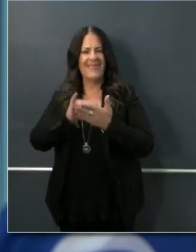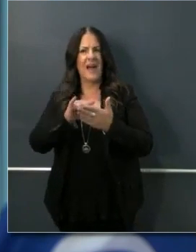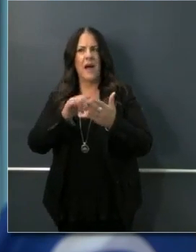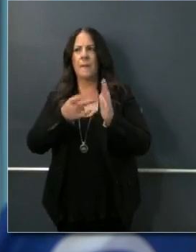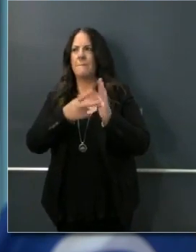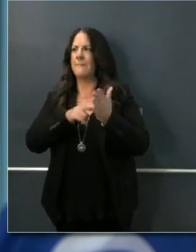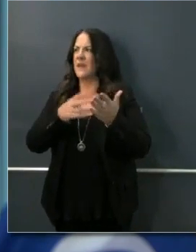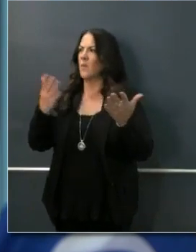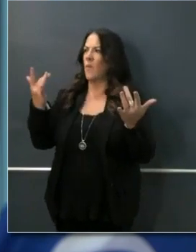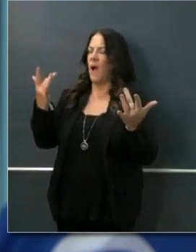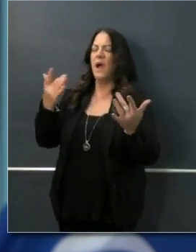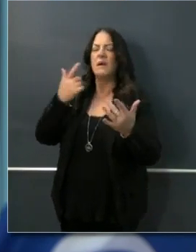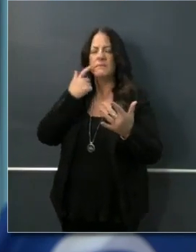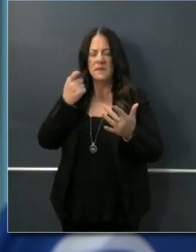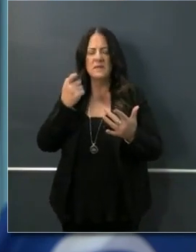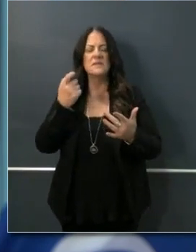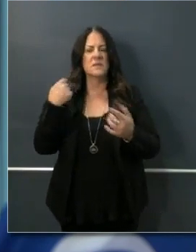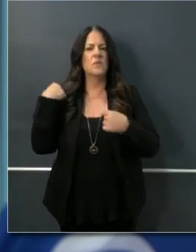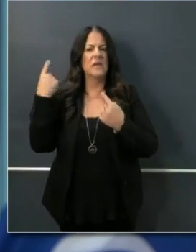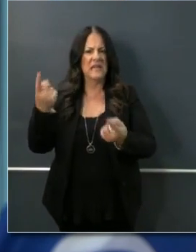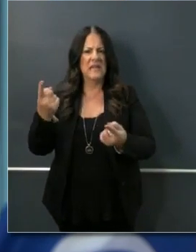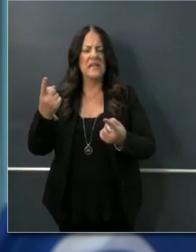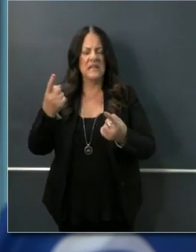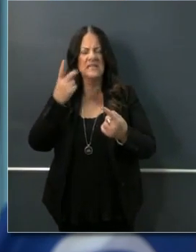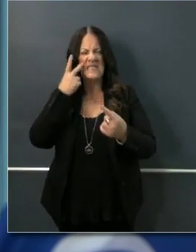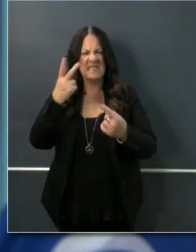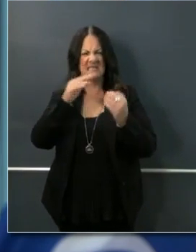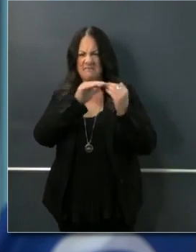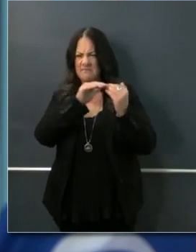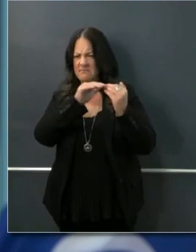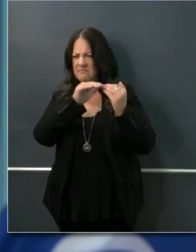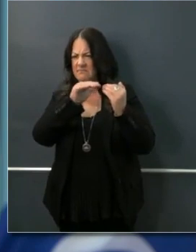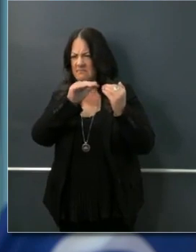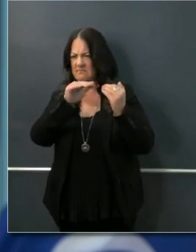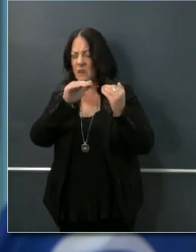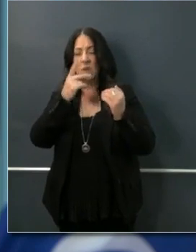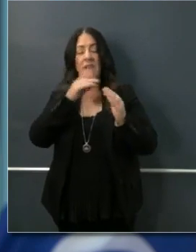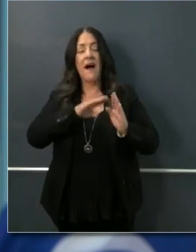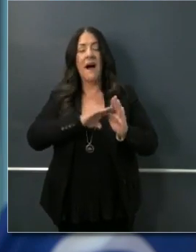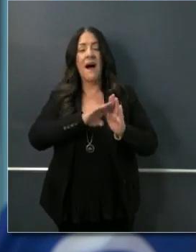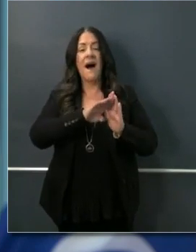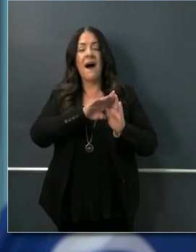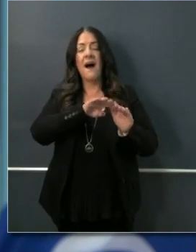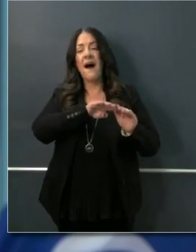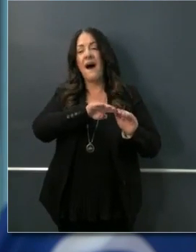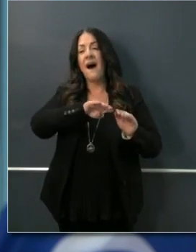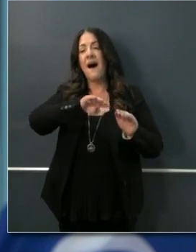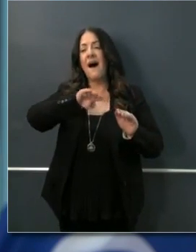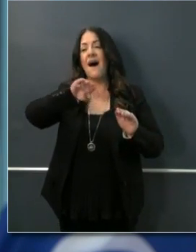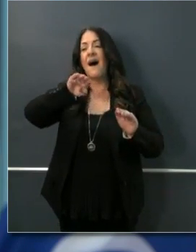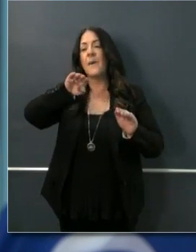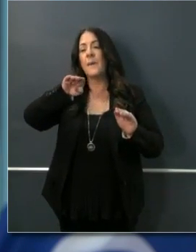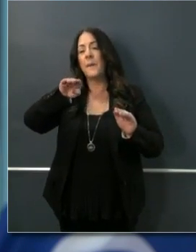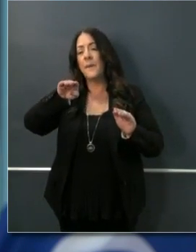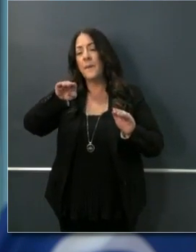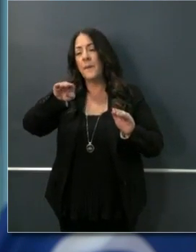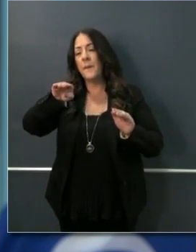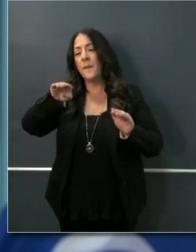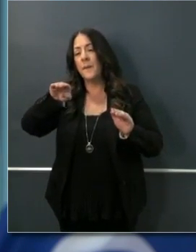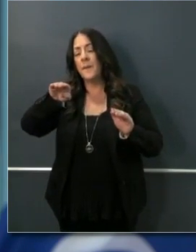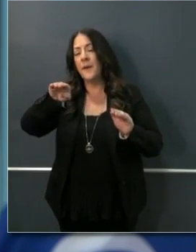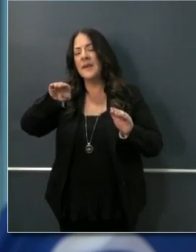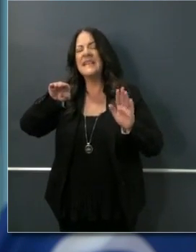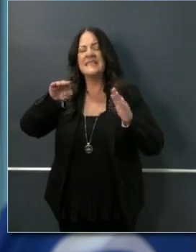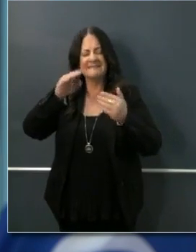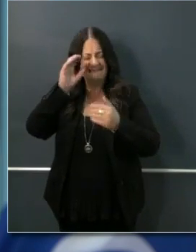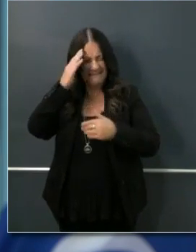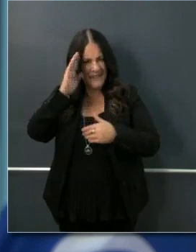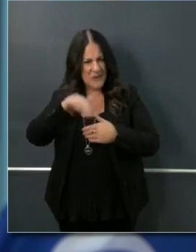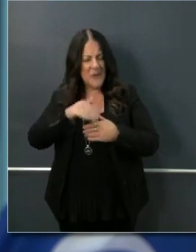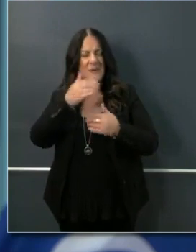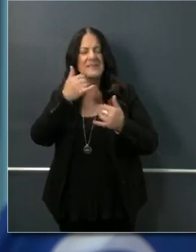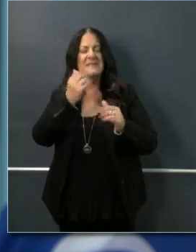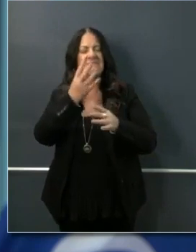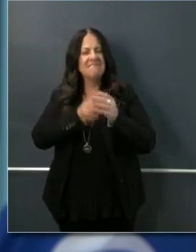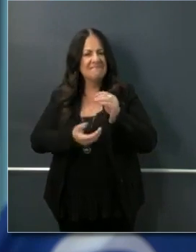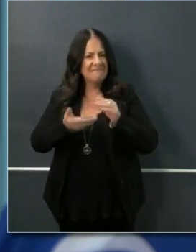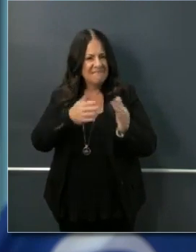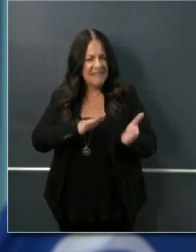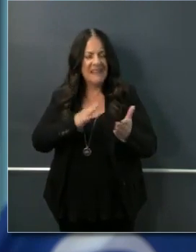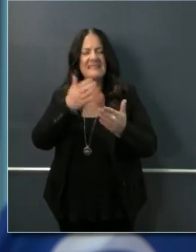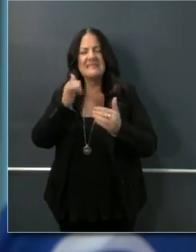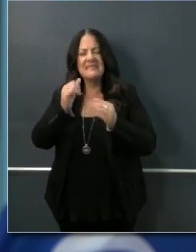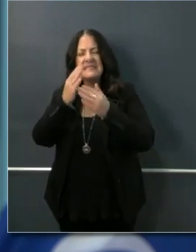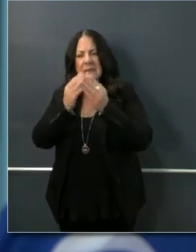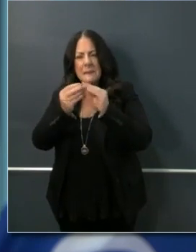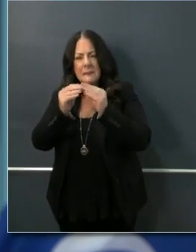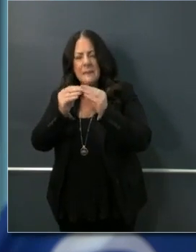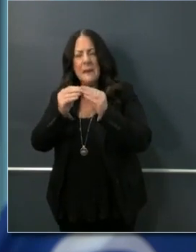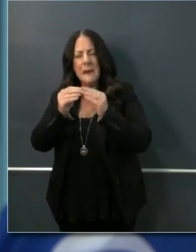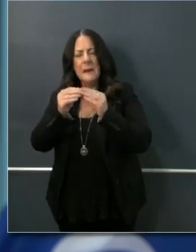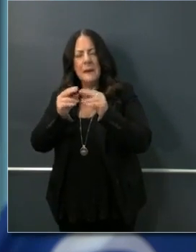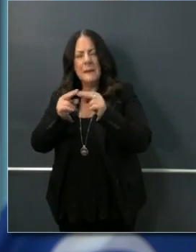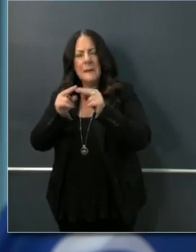SO ALL FOUR OF THOSE CATEGORIES DROPPED ONLY REINFORCING WHAT WE SOME STABILIZATION IN THAT CURVE, BUT WITH DES AND STILL POSITIVES GOING UP AGAIN.